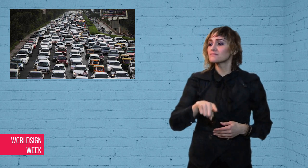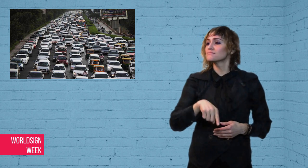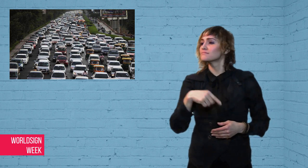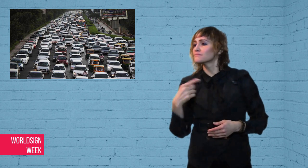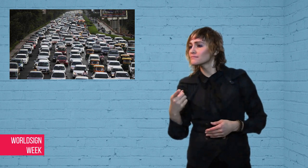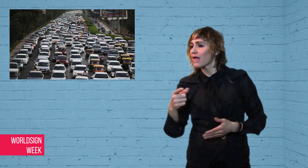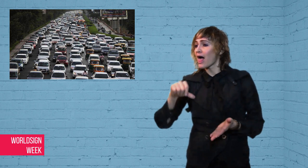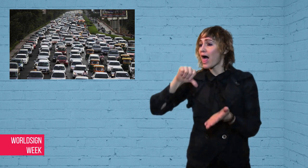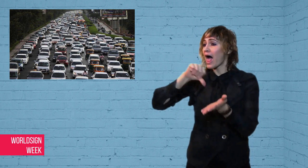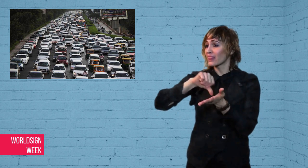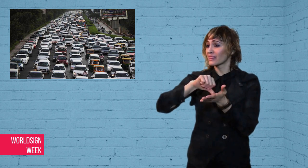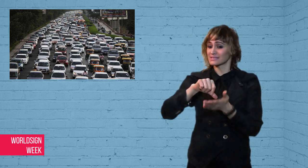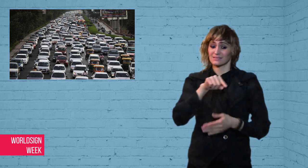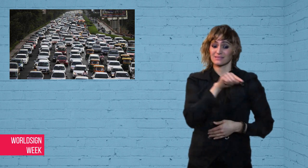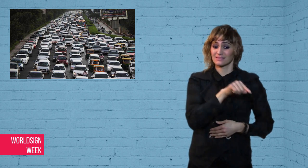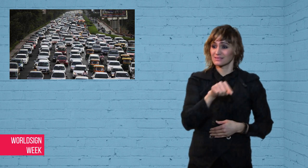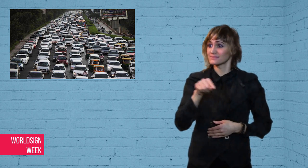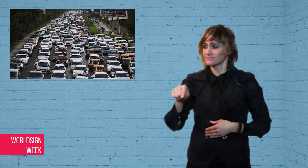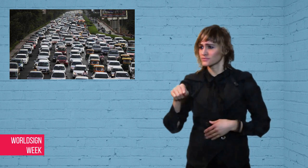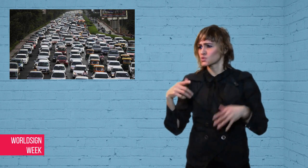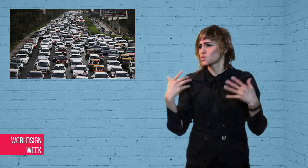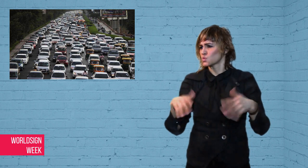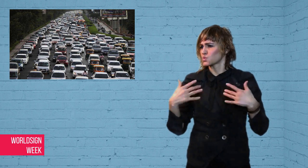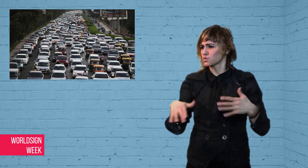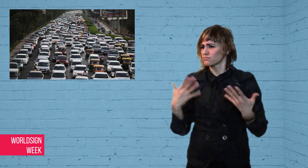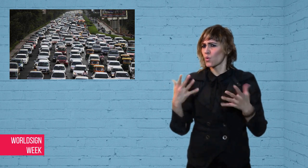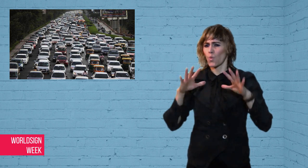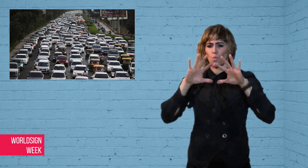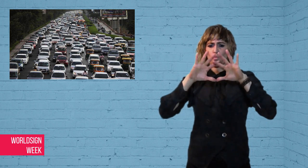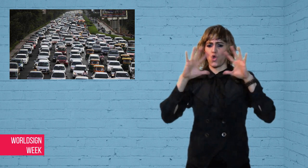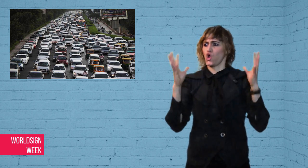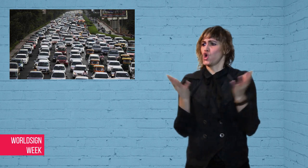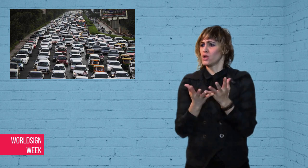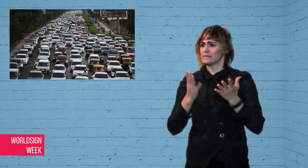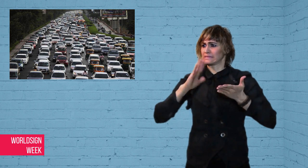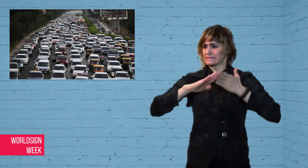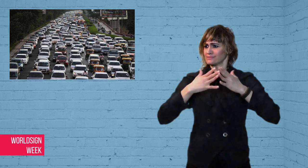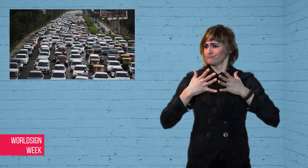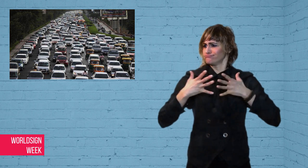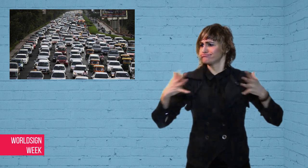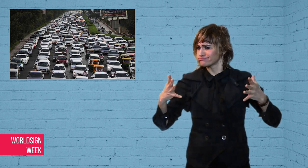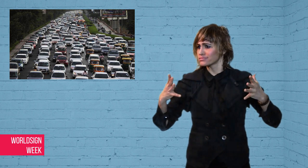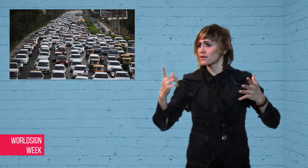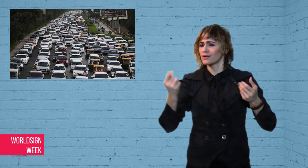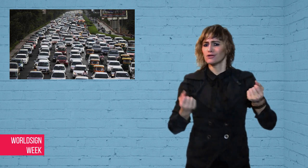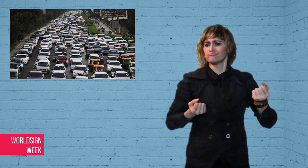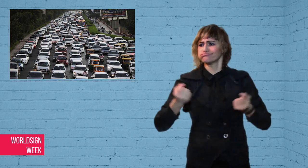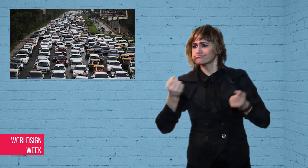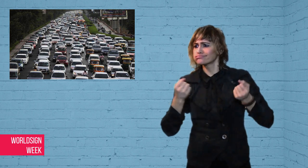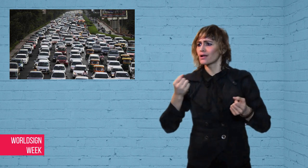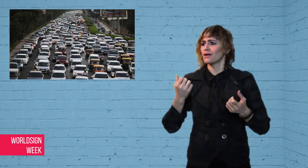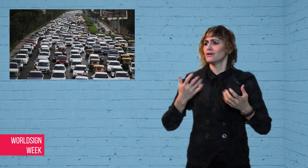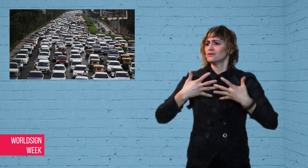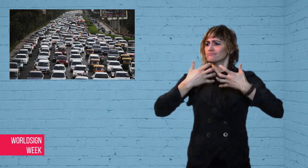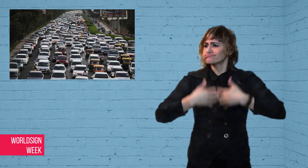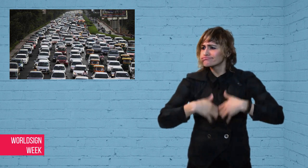Madrid and Athens, which are of the world’s